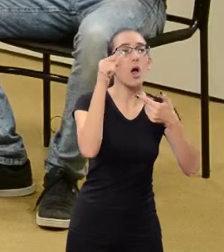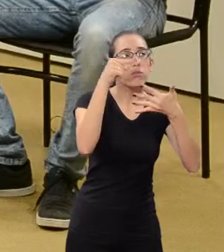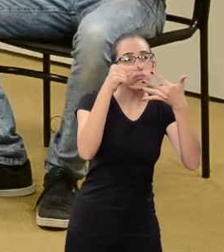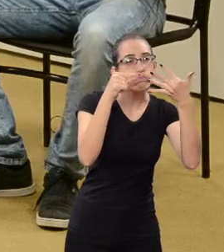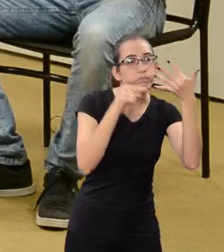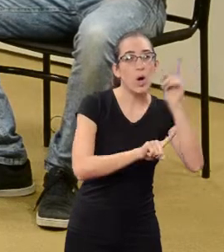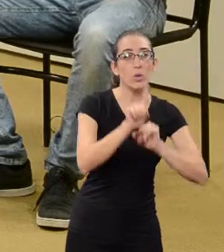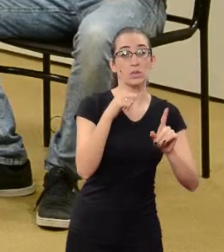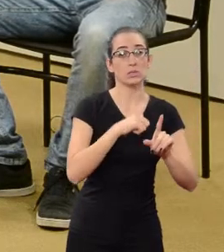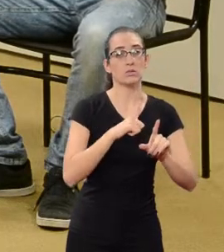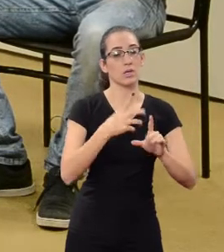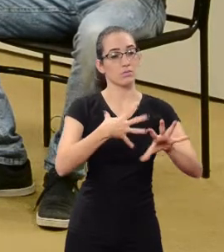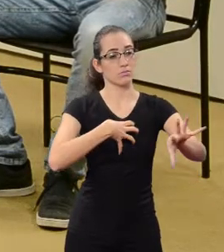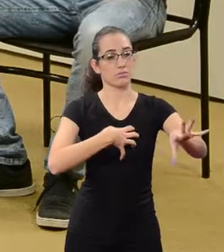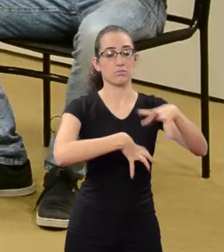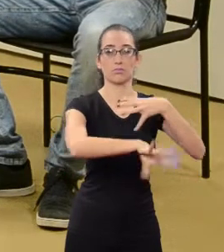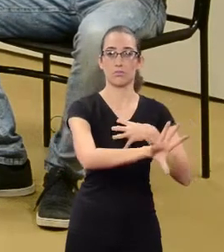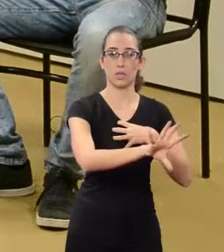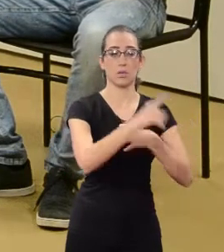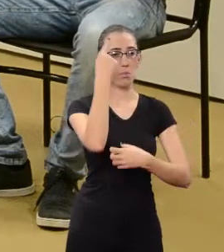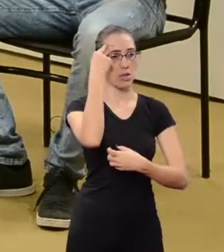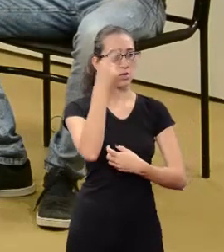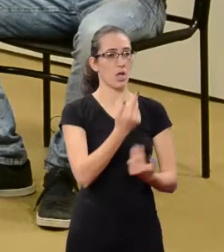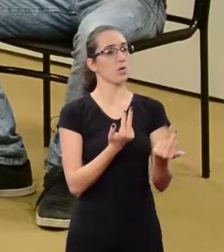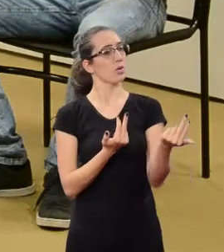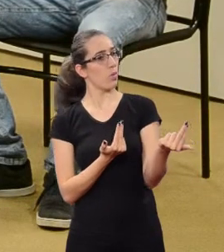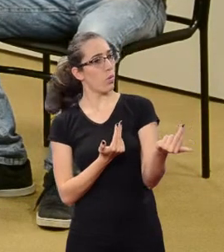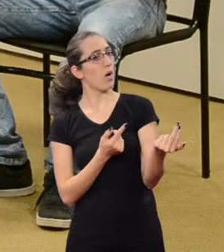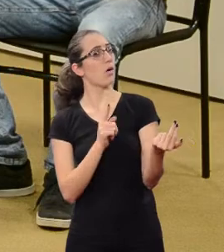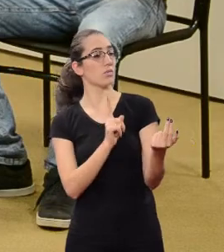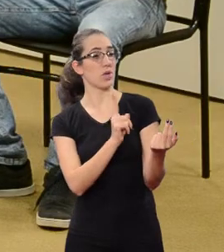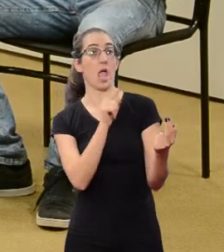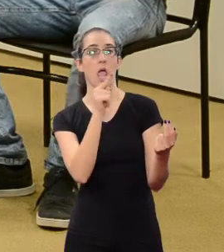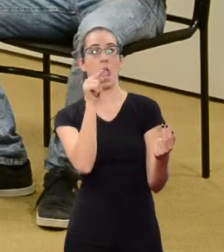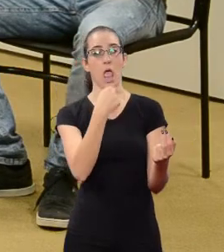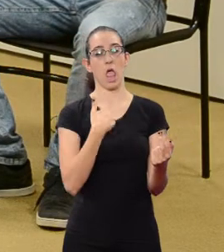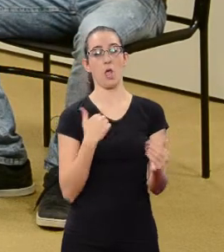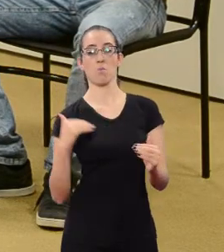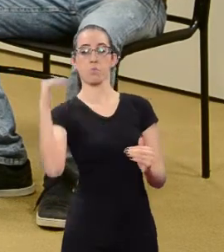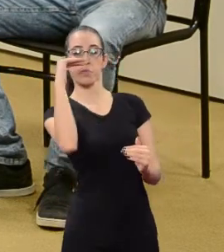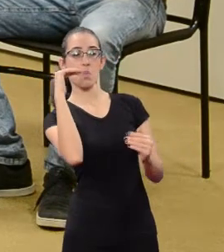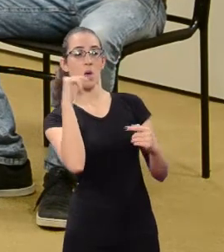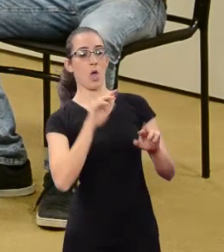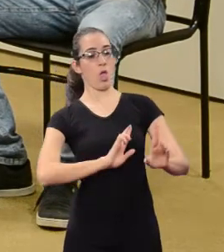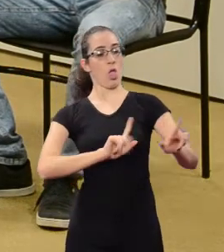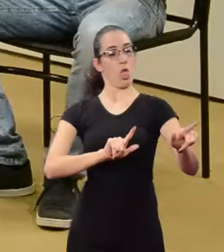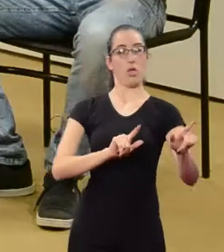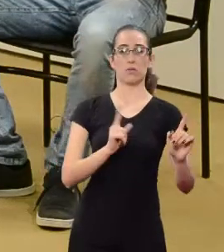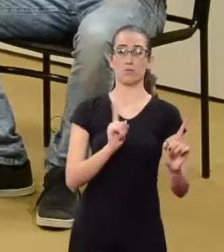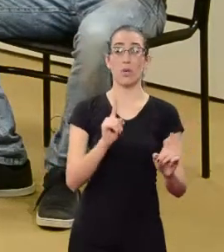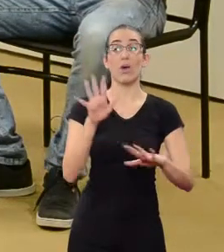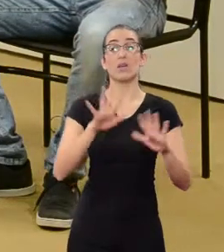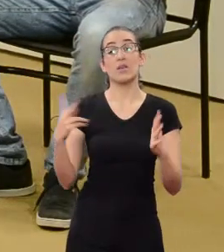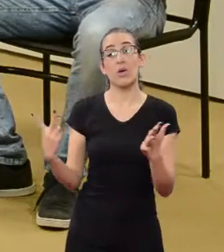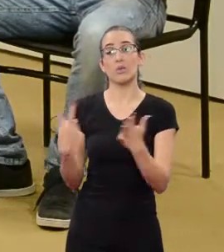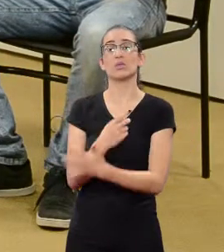and can see the other with empathy, as equal. Not as someone different, which is what sometimes happens with thieves.